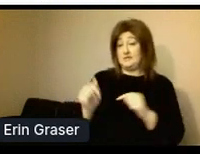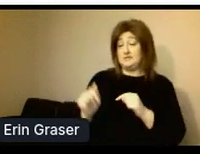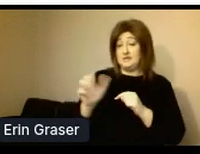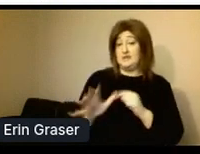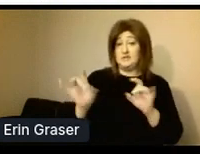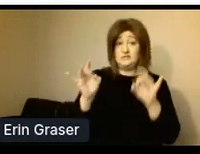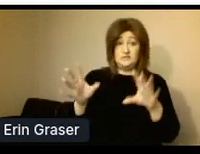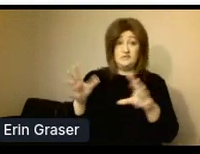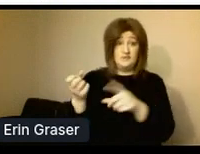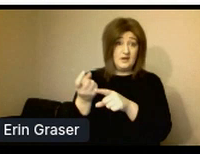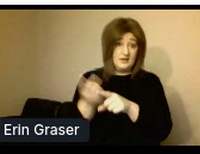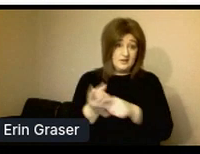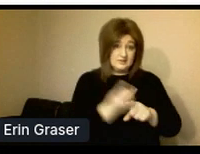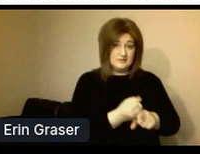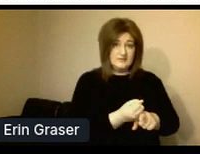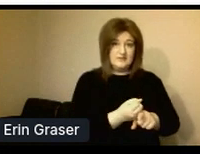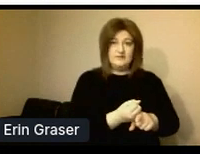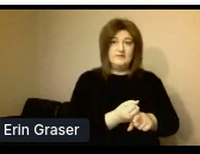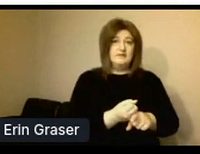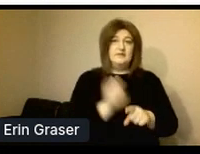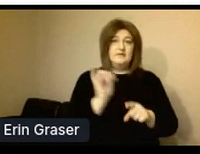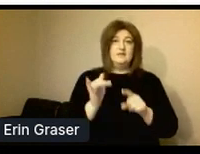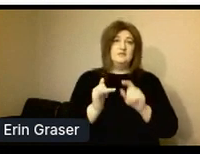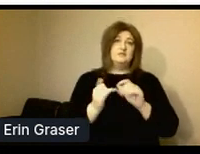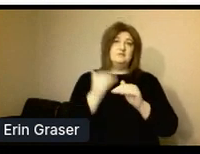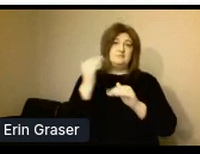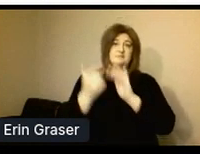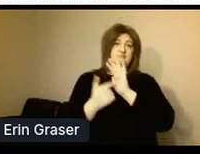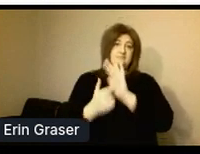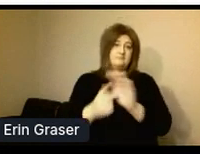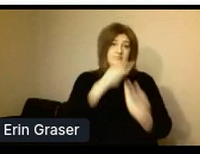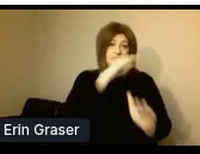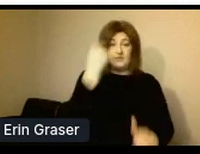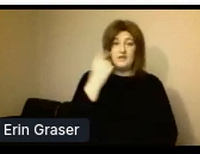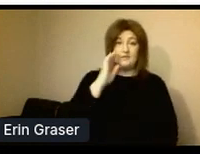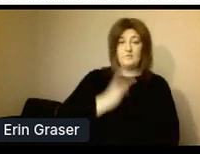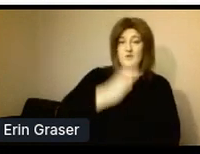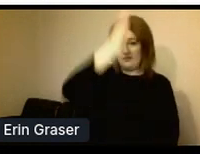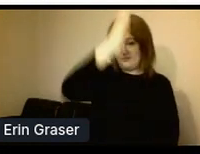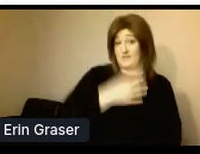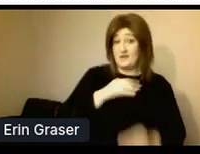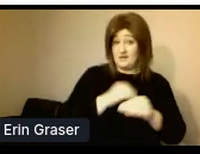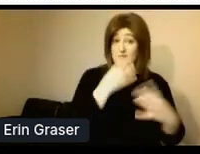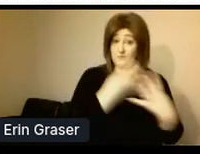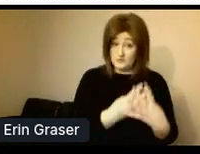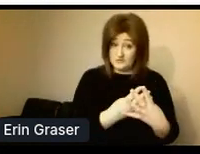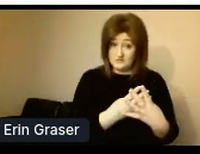It's the overrepresentation of Black and brown men in prisons.